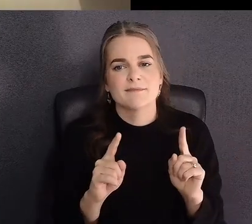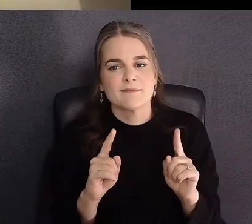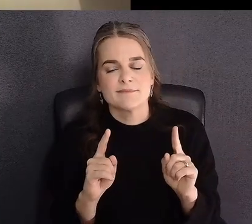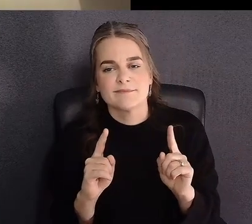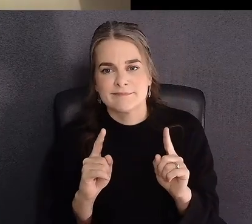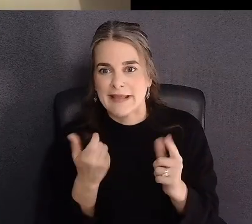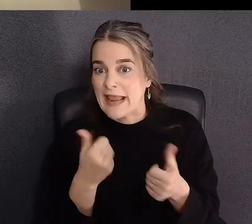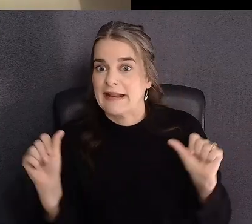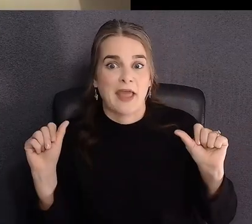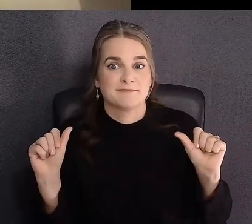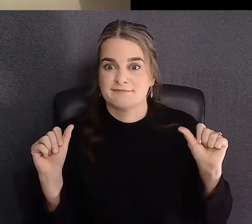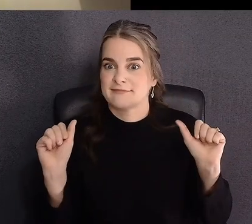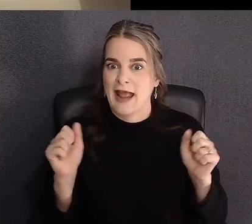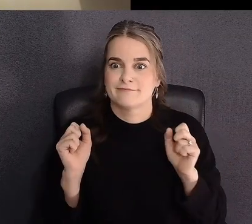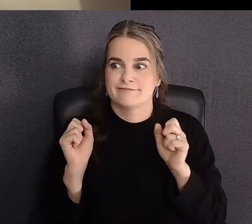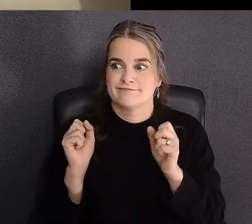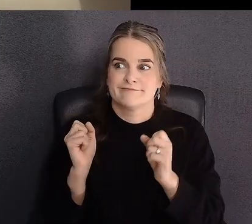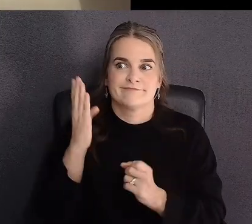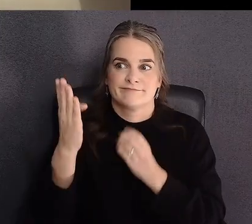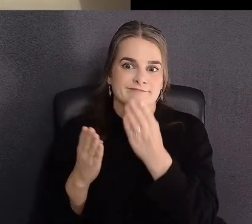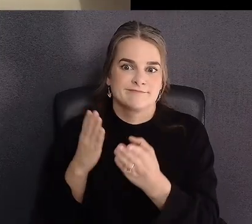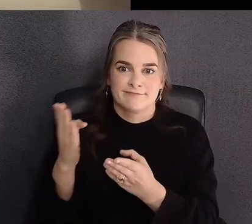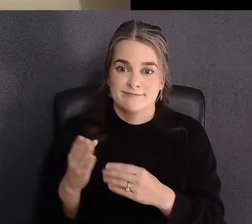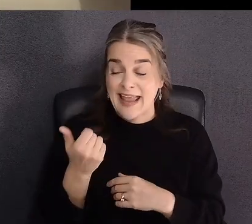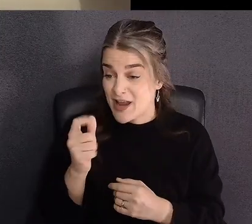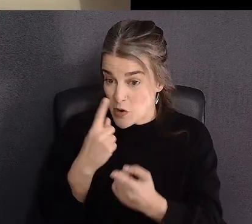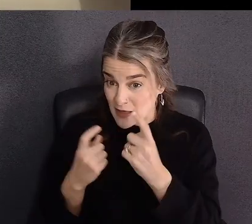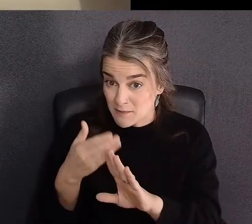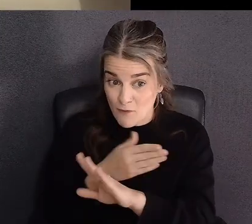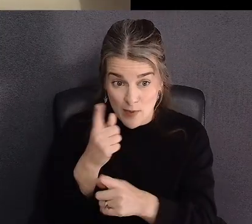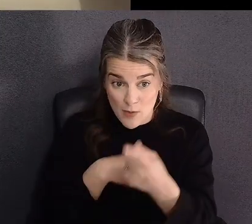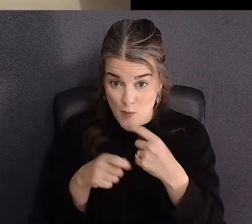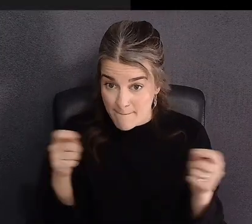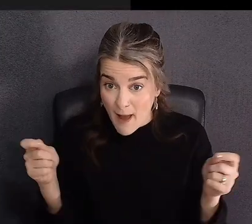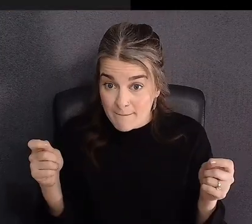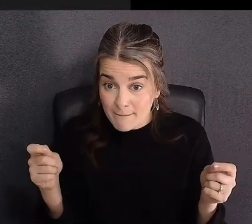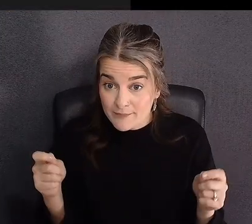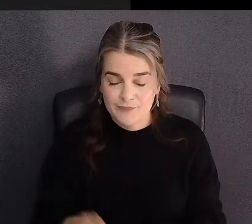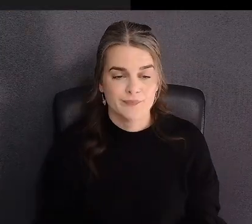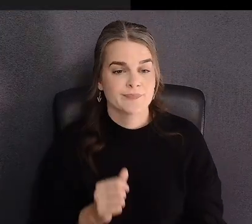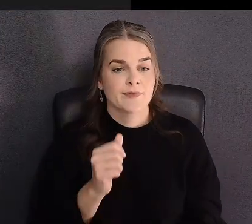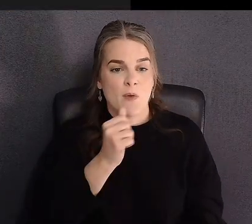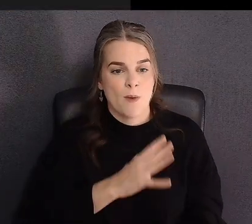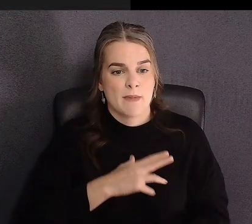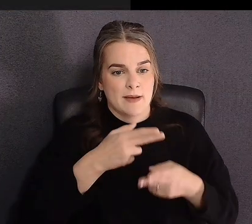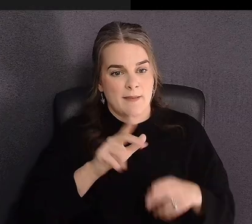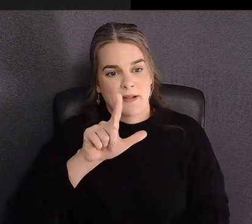Does anyone have any questions before we wrap up? I have a quick question.